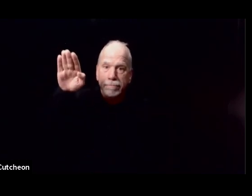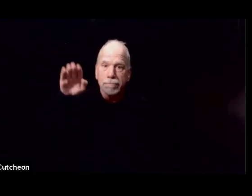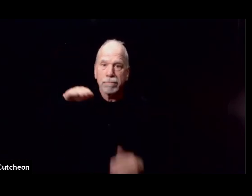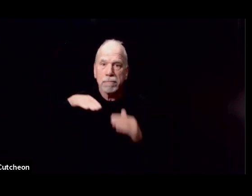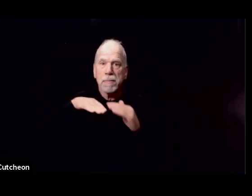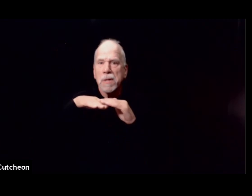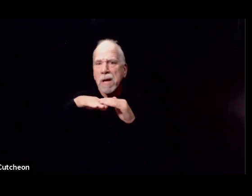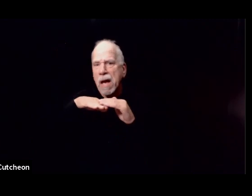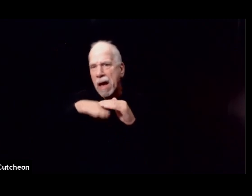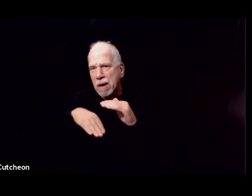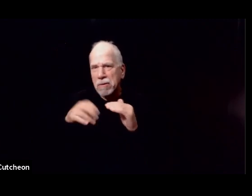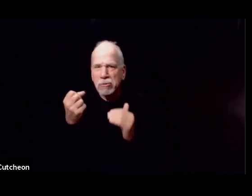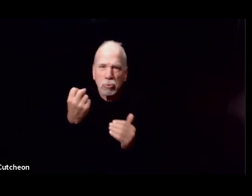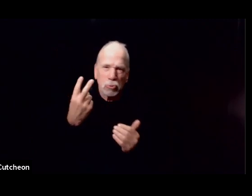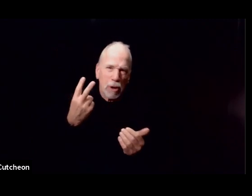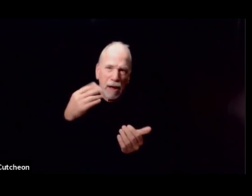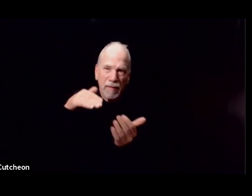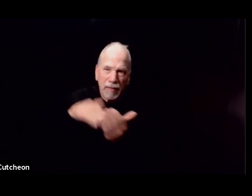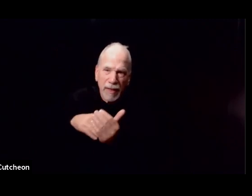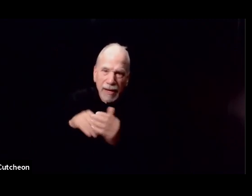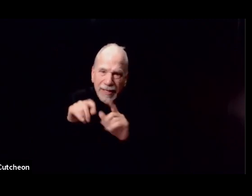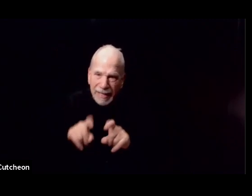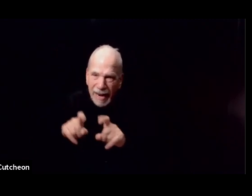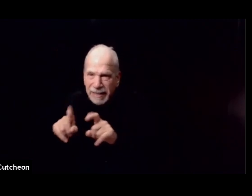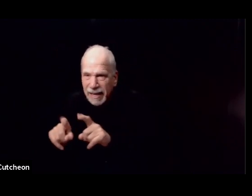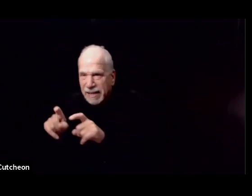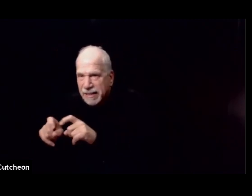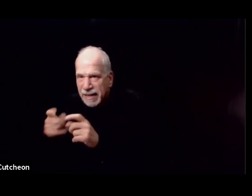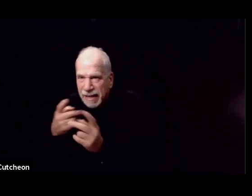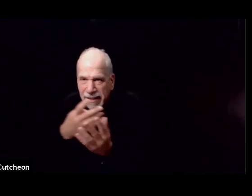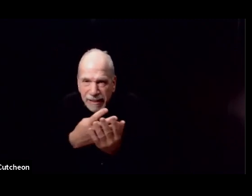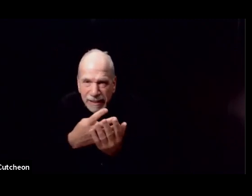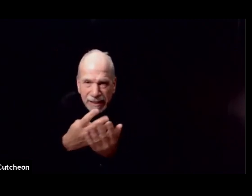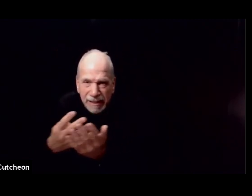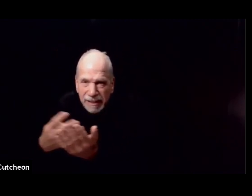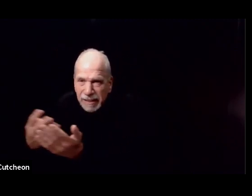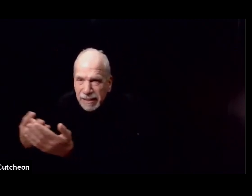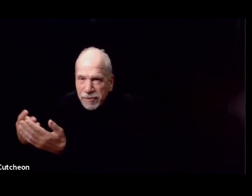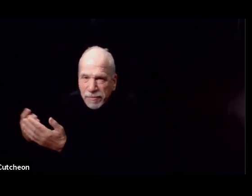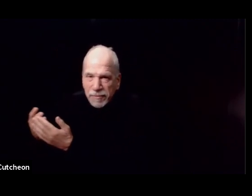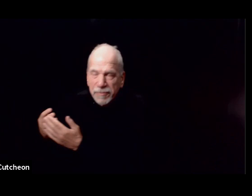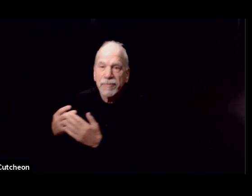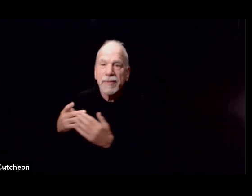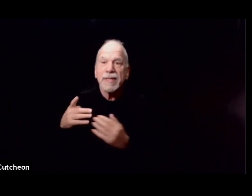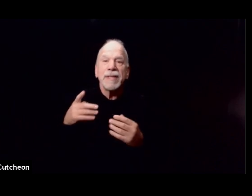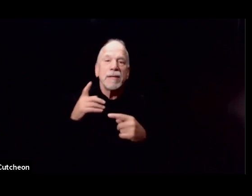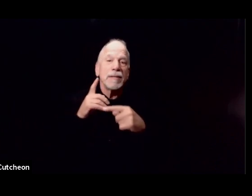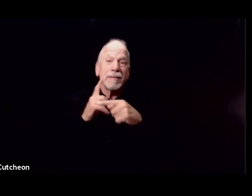average test positivity rate to 3.7 percent, which is up a bit from the three point three